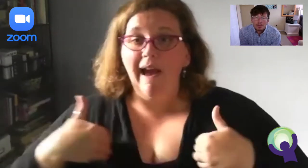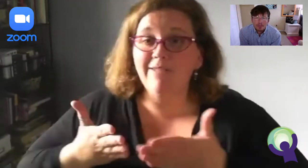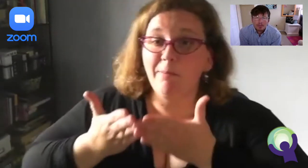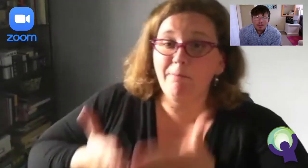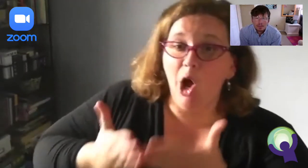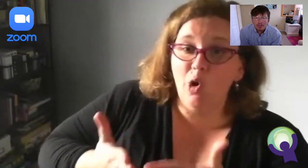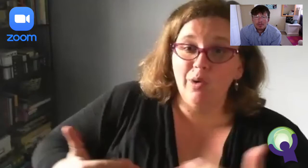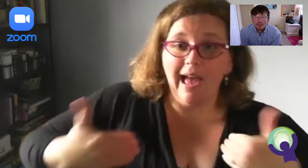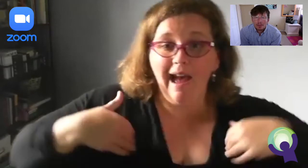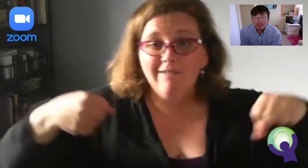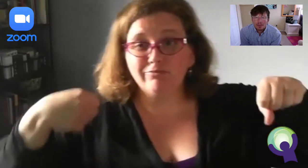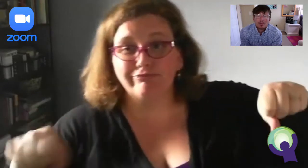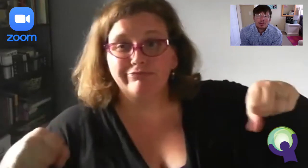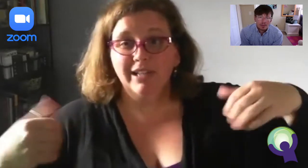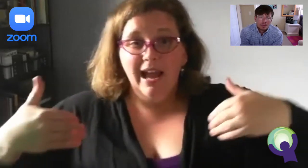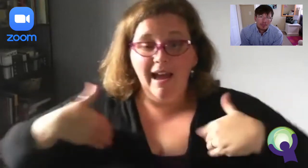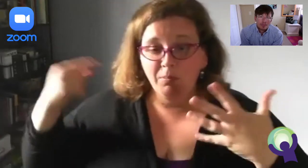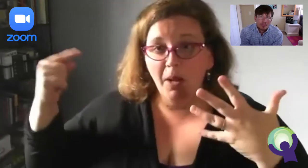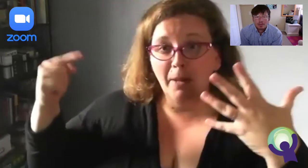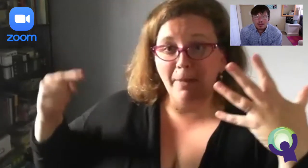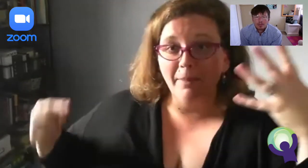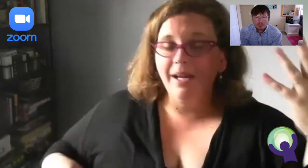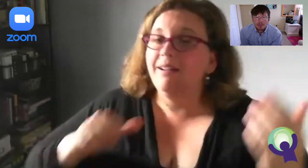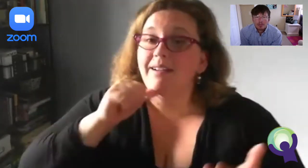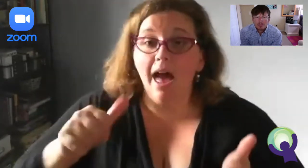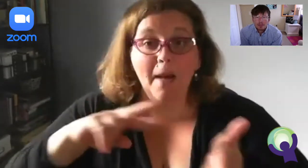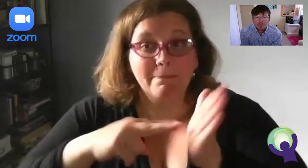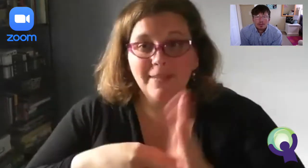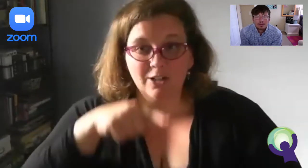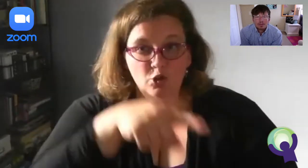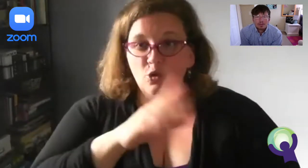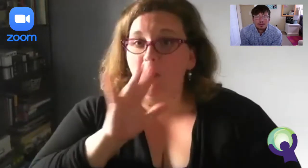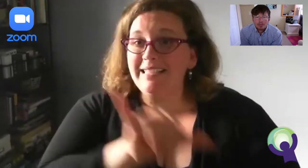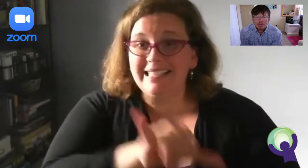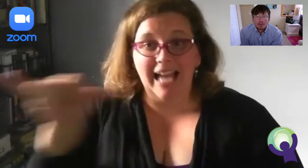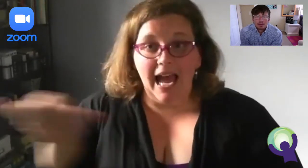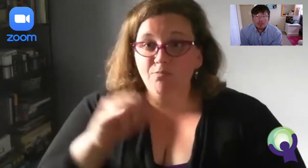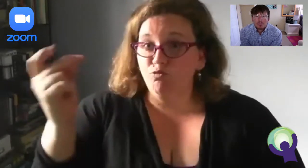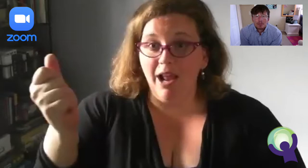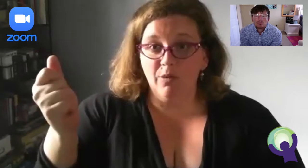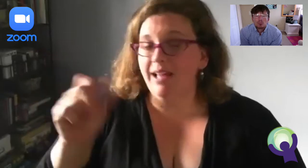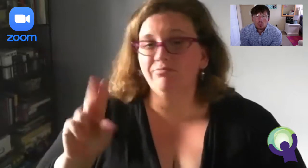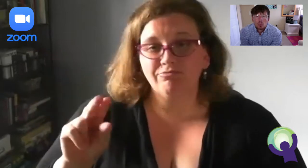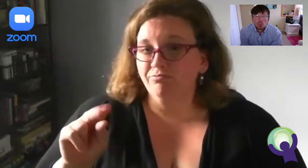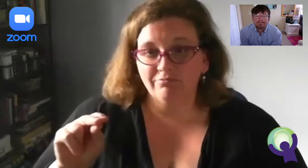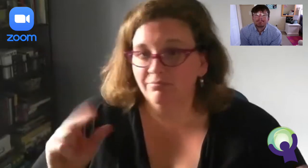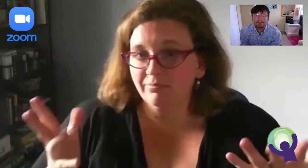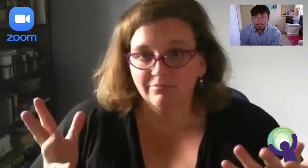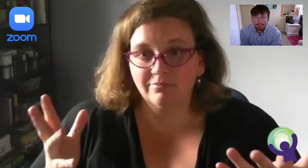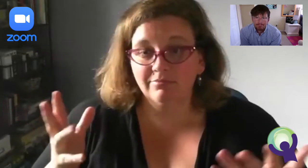car, they might have a boat or a motorcycle or they might have all these other things but that does not mean that you're going to have those same